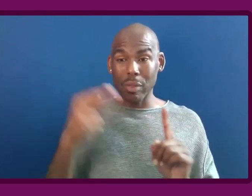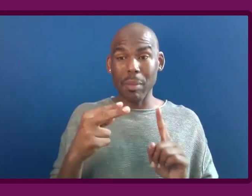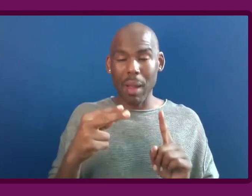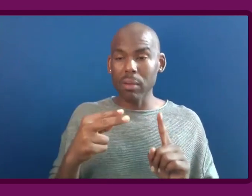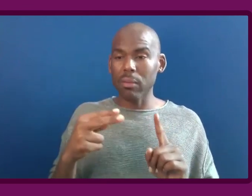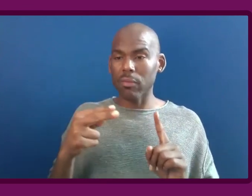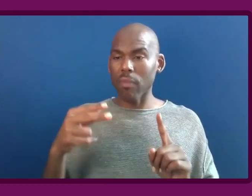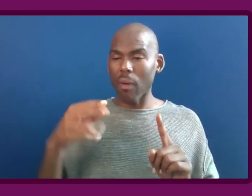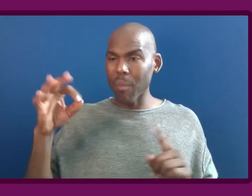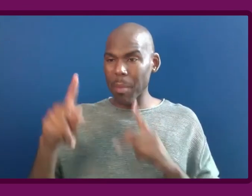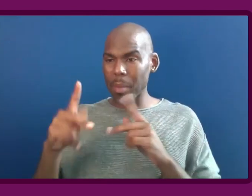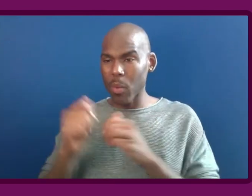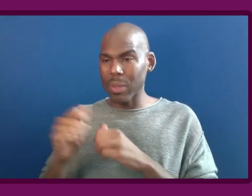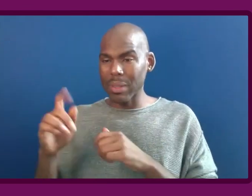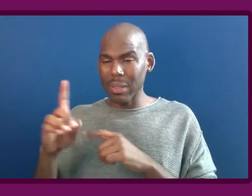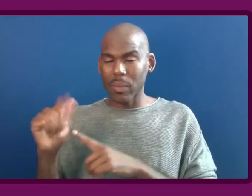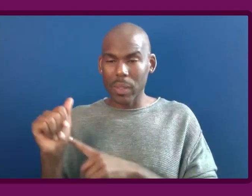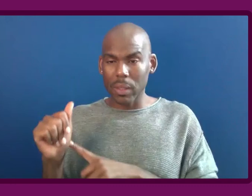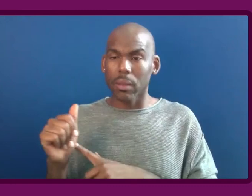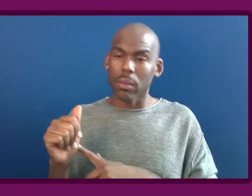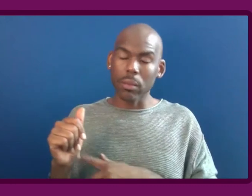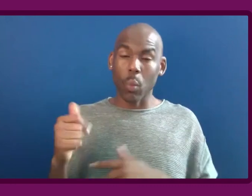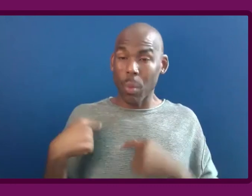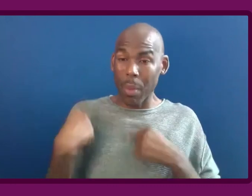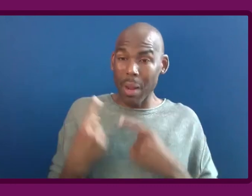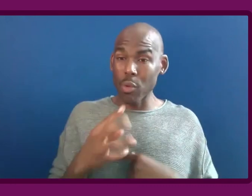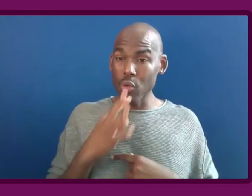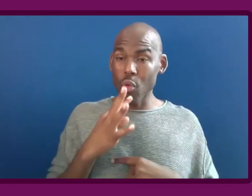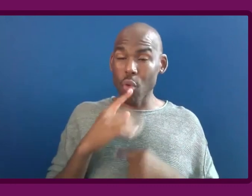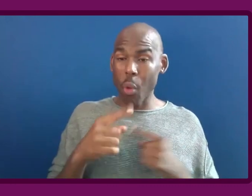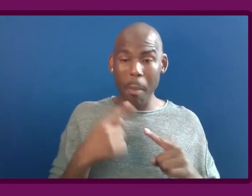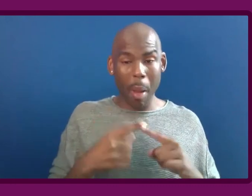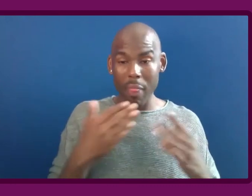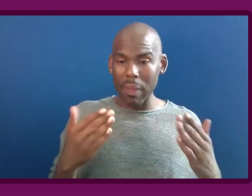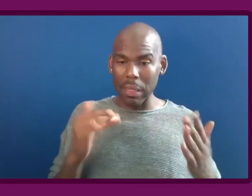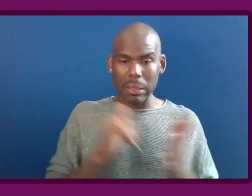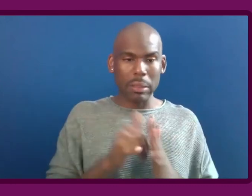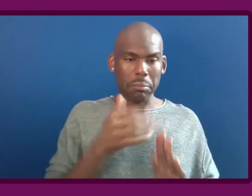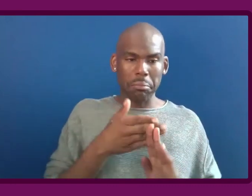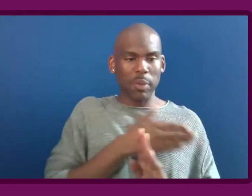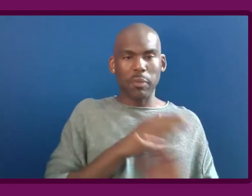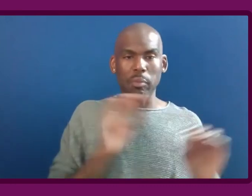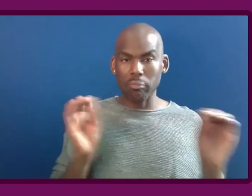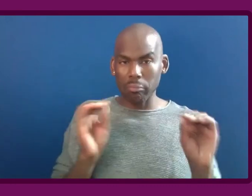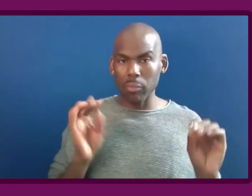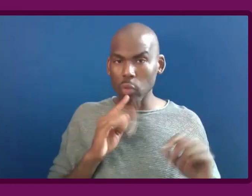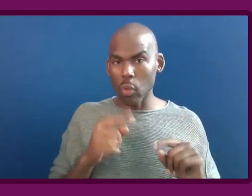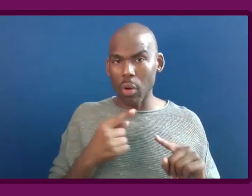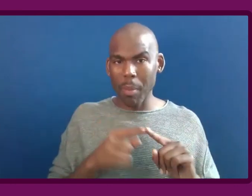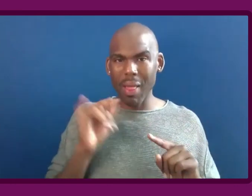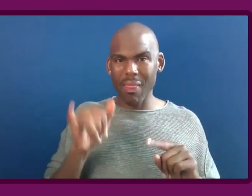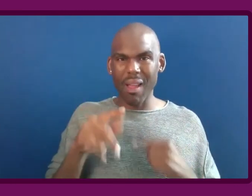We've been working closely with the senate to, for example, in the States, to change this law that is